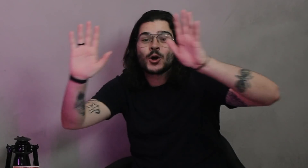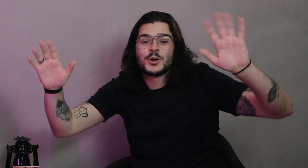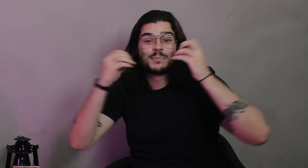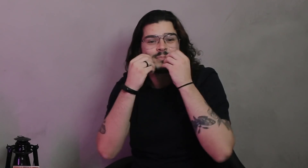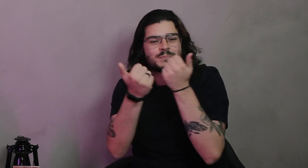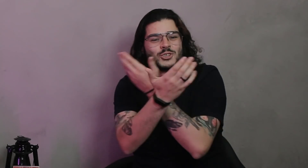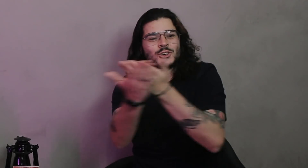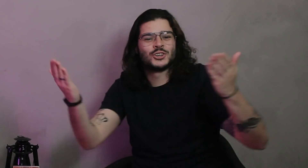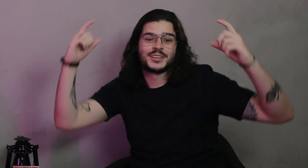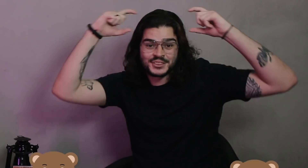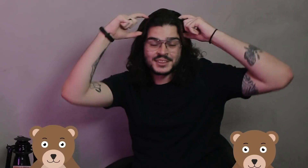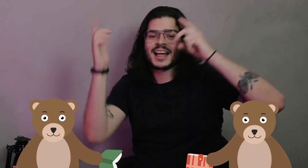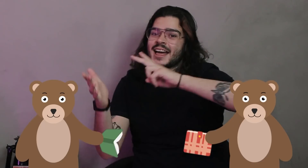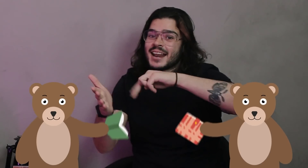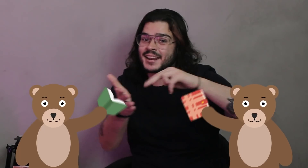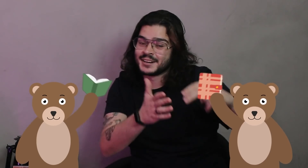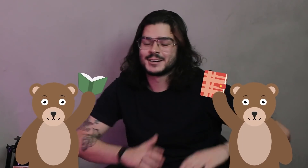So, bear reader, all sweetheart?